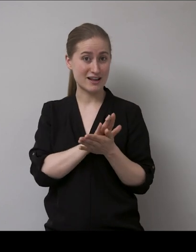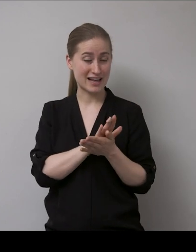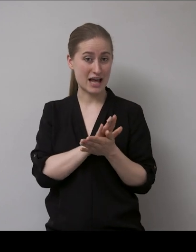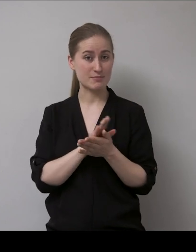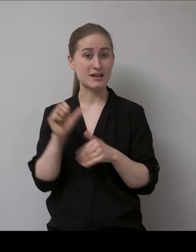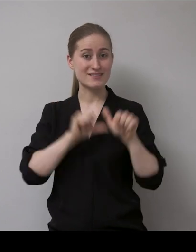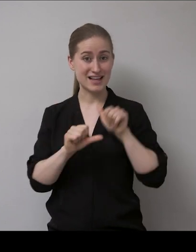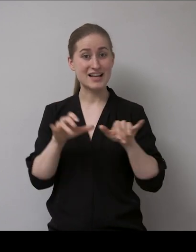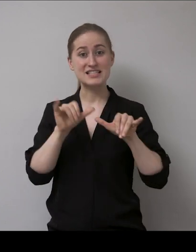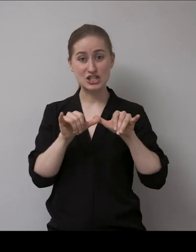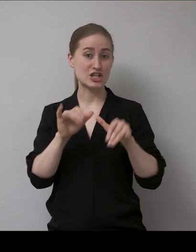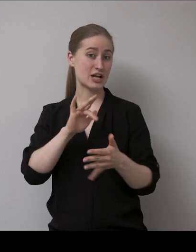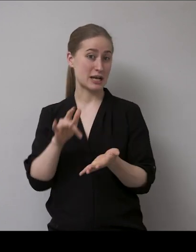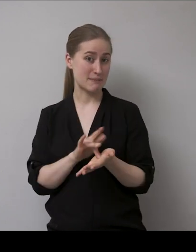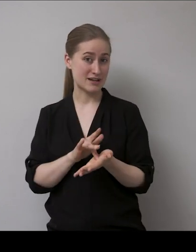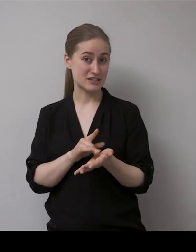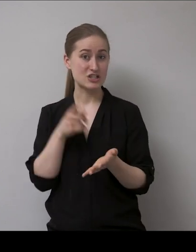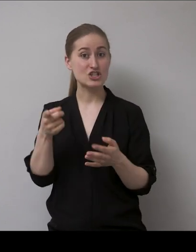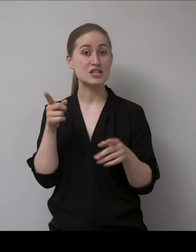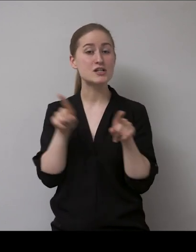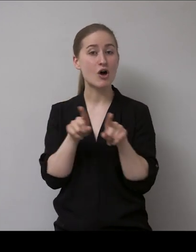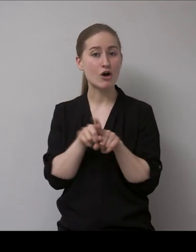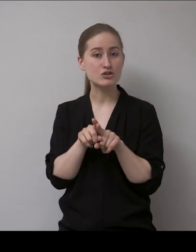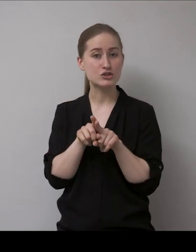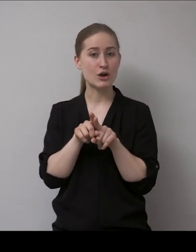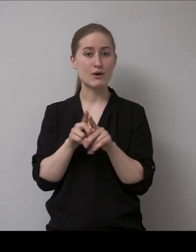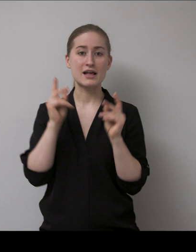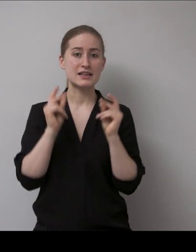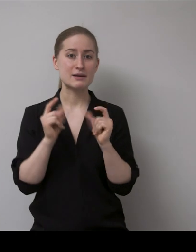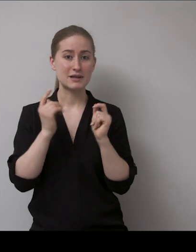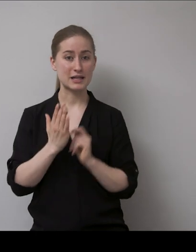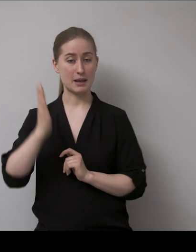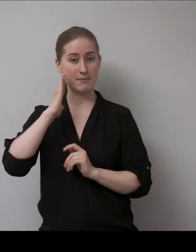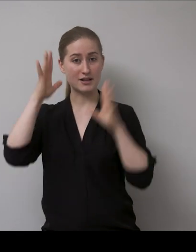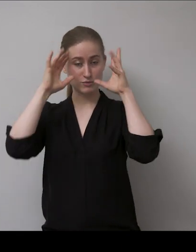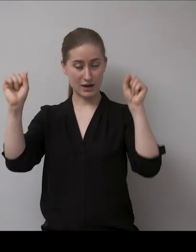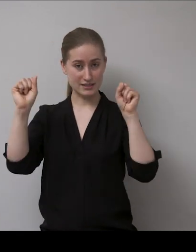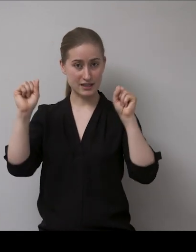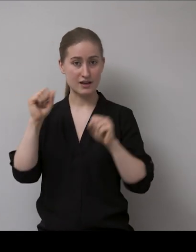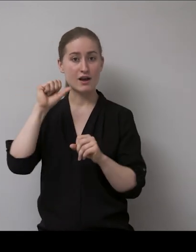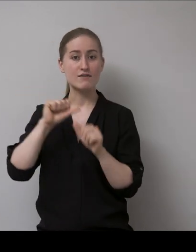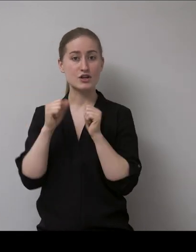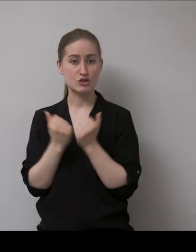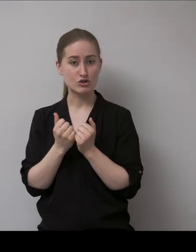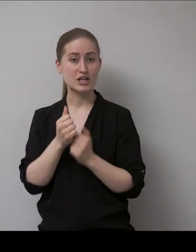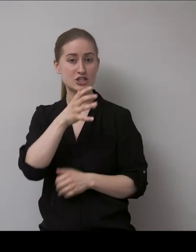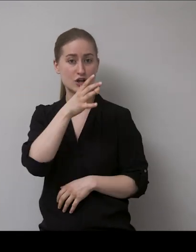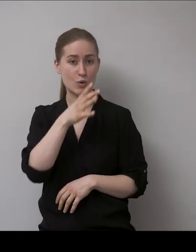Engineering, and Medicine. She is also the immediate past president of the Association of Women in Science.